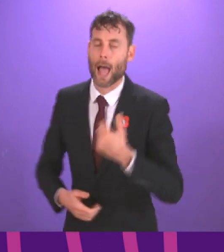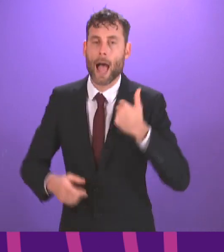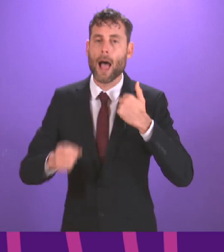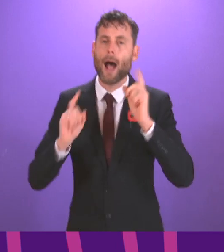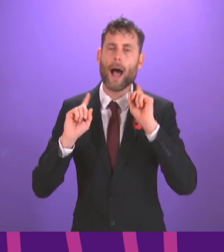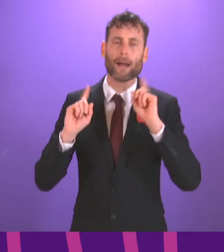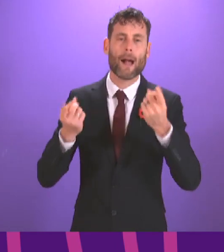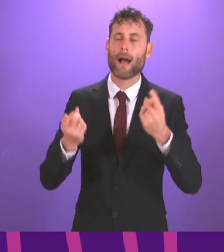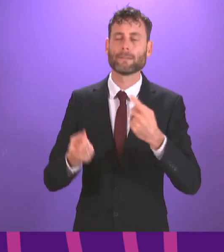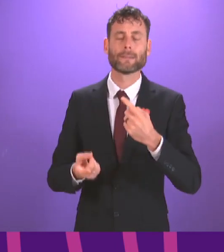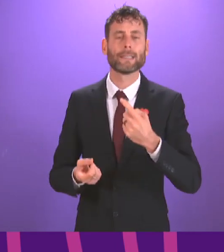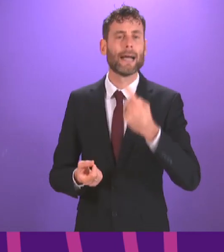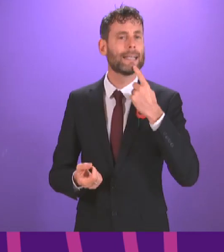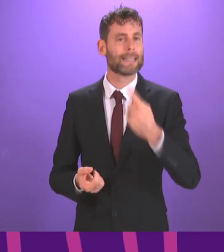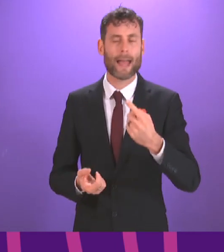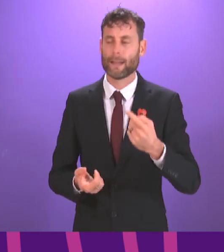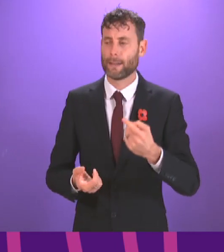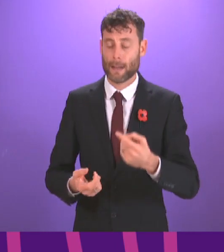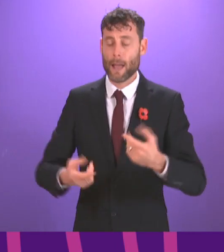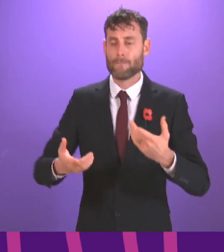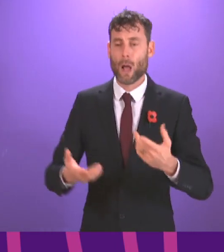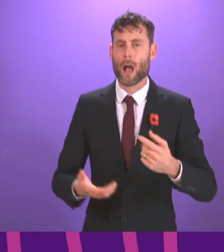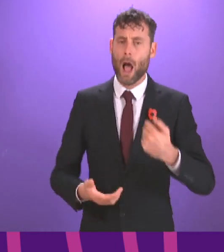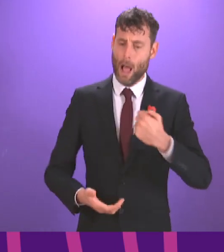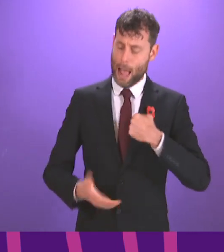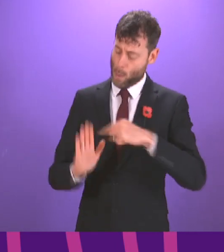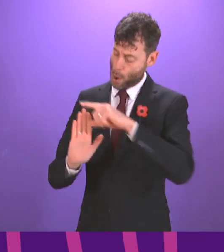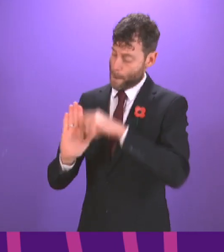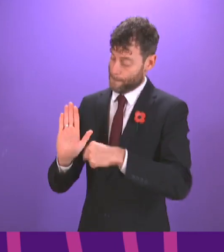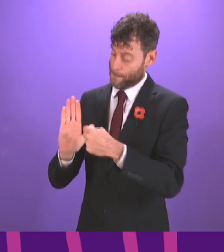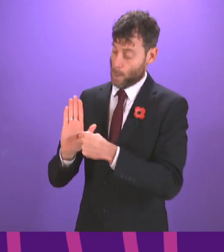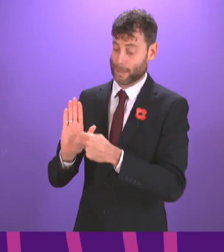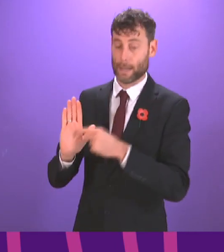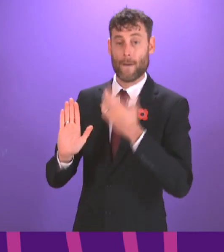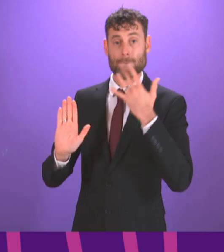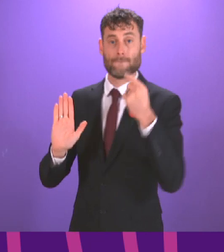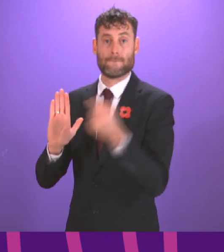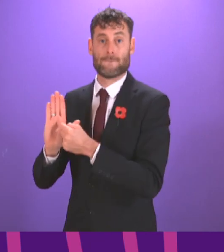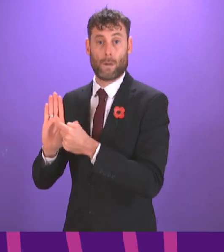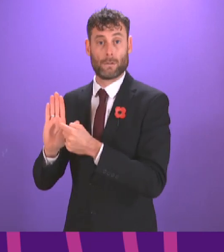is never a circumstance in which a policy is not applied. However, that is the policy, and it is what we expect to be applied.